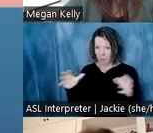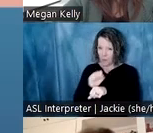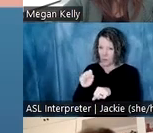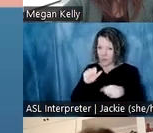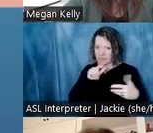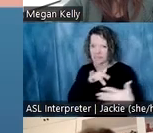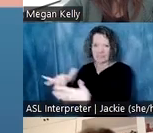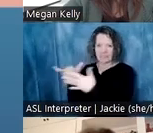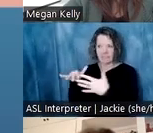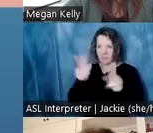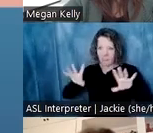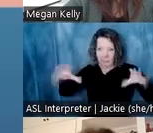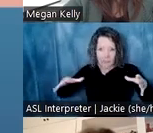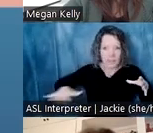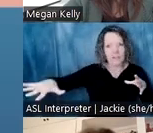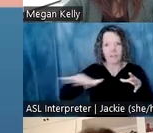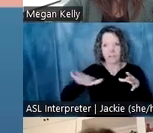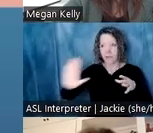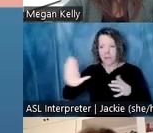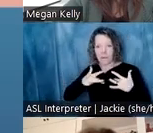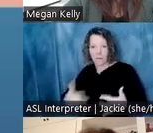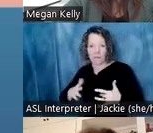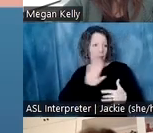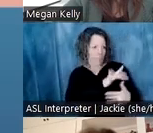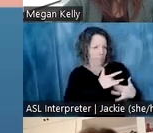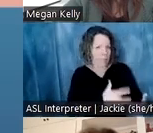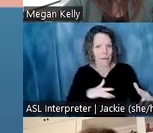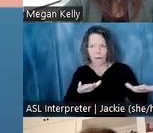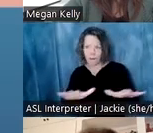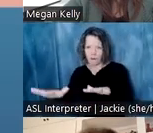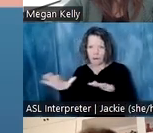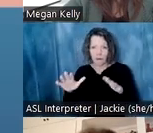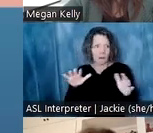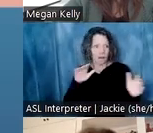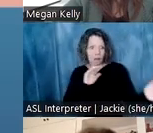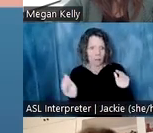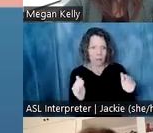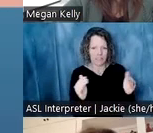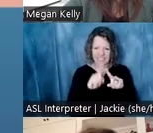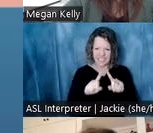breaking down kind of barriers between these artificial, sort of, diagnostic categories,